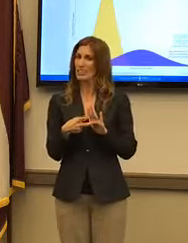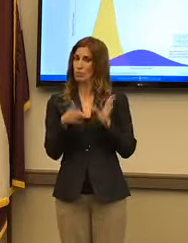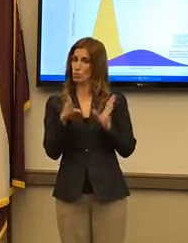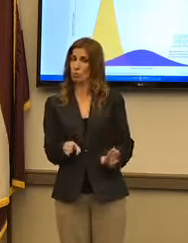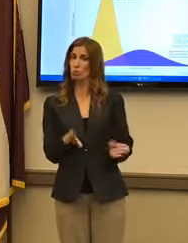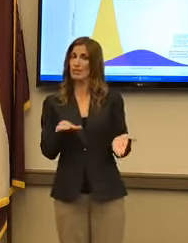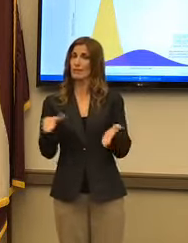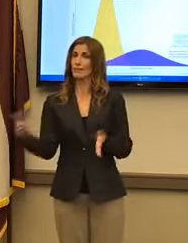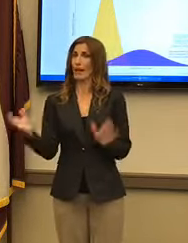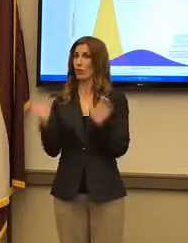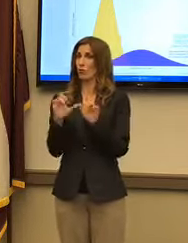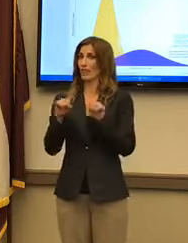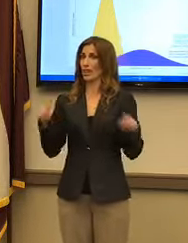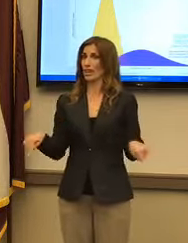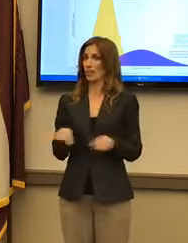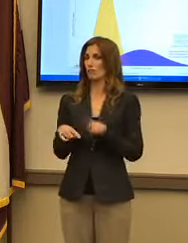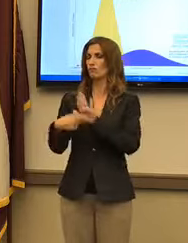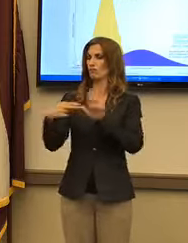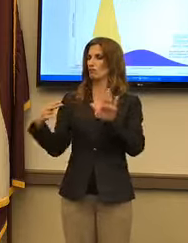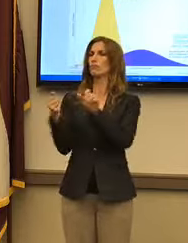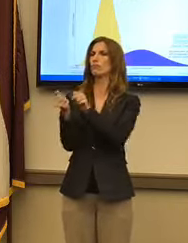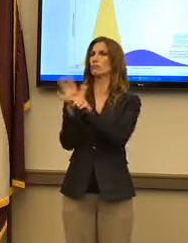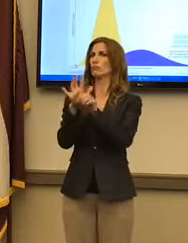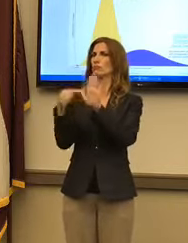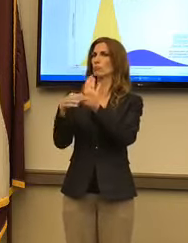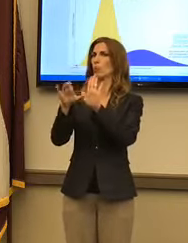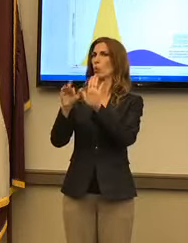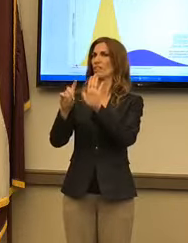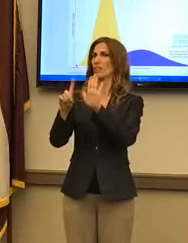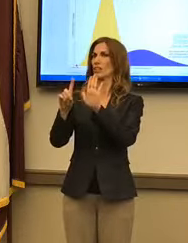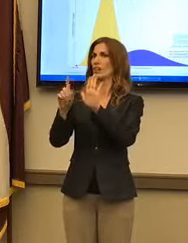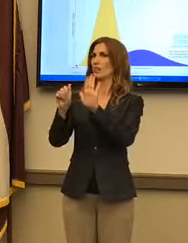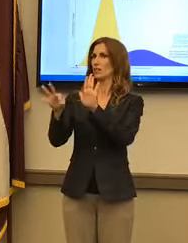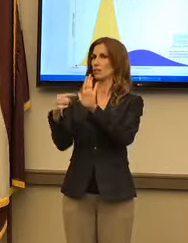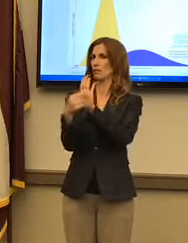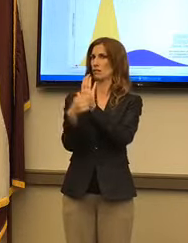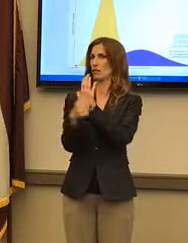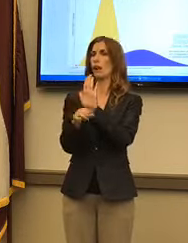certificate has covid19 listed as the cause of death but we do not have